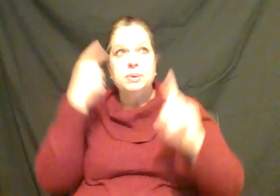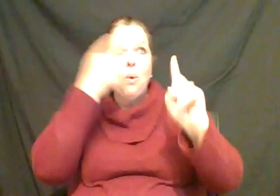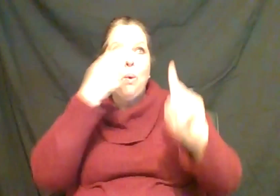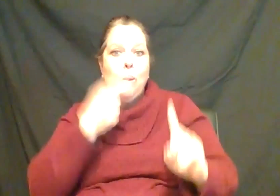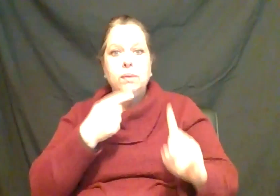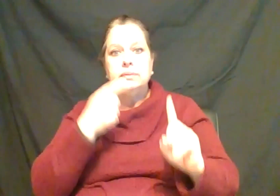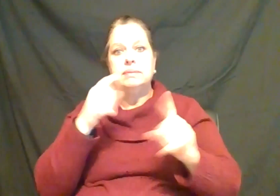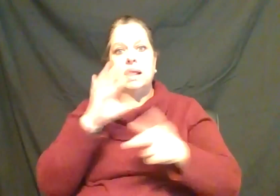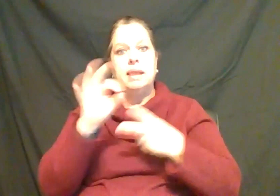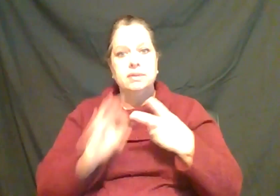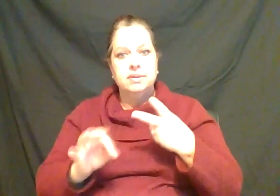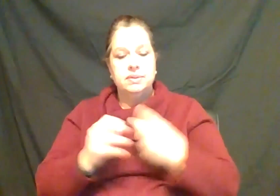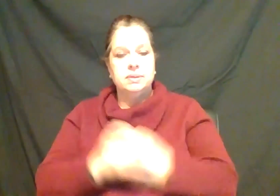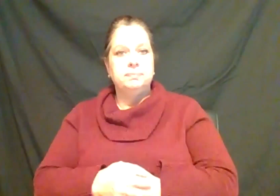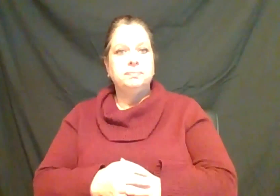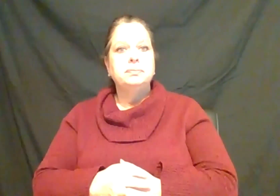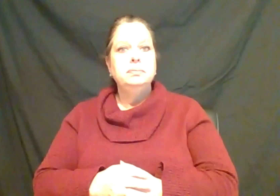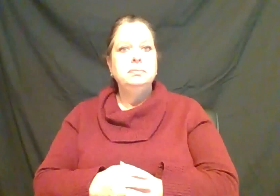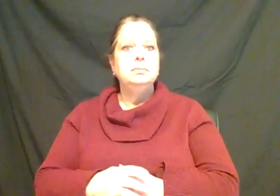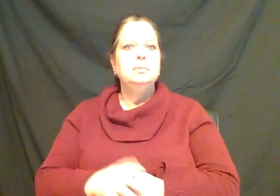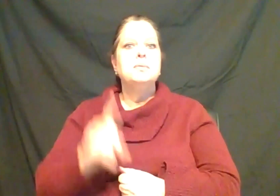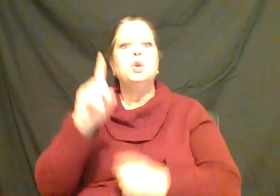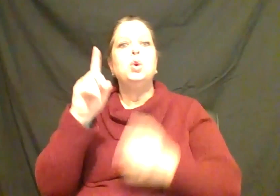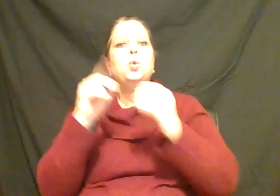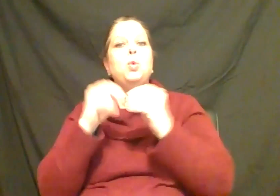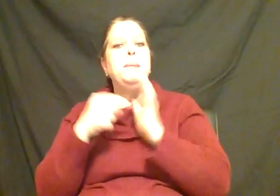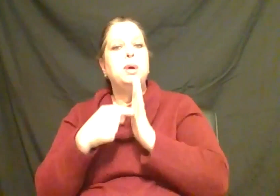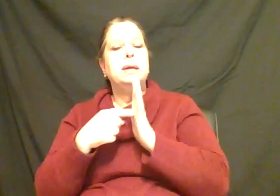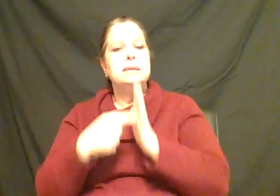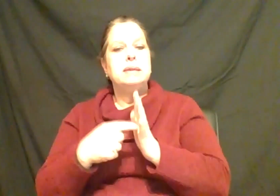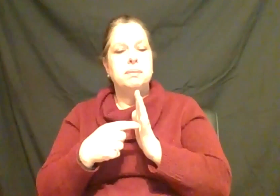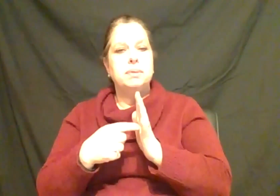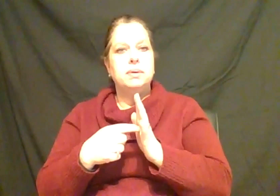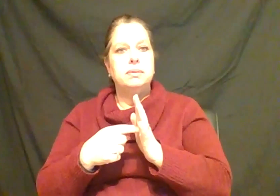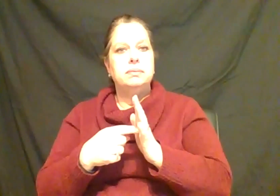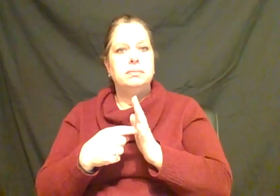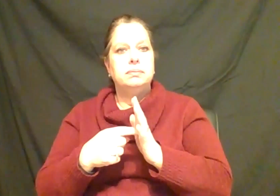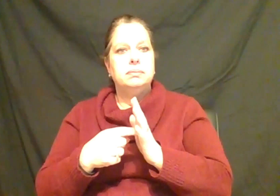dr alexander one more example i would like to give there to bobby's last point around goals and